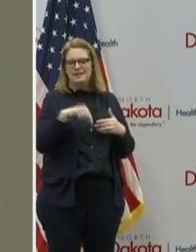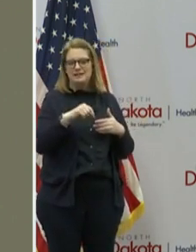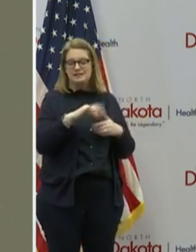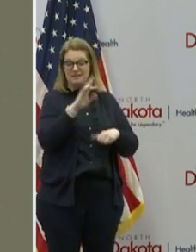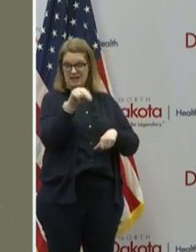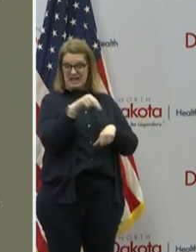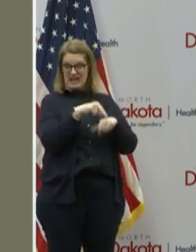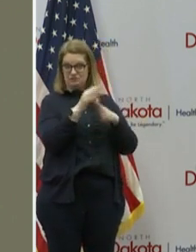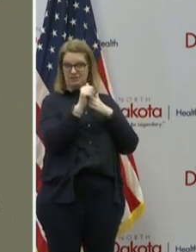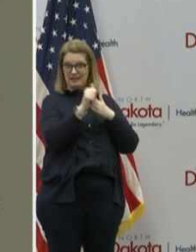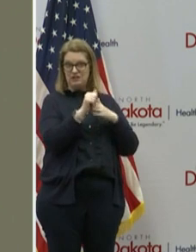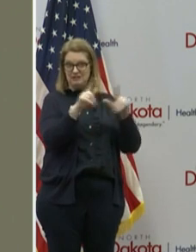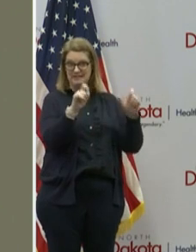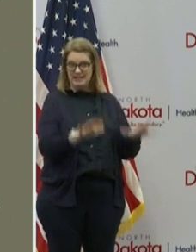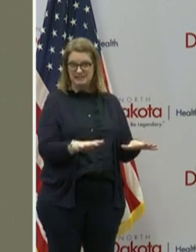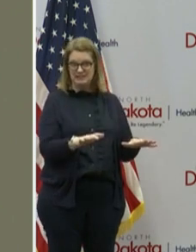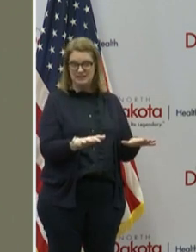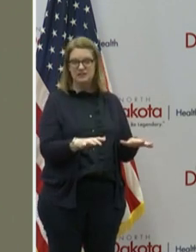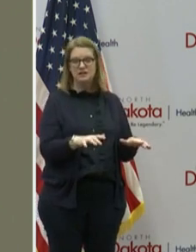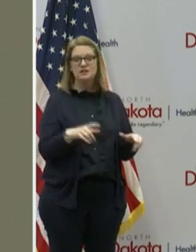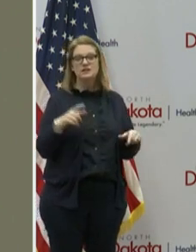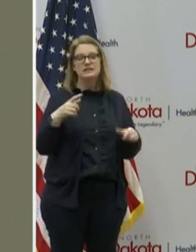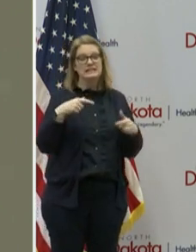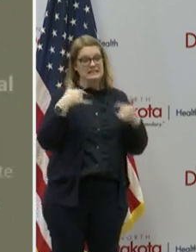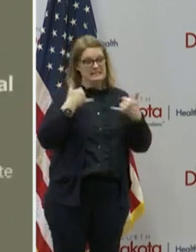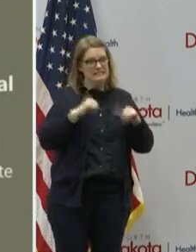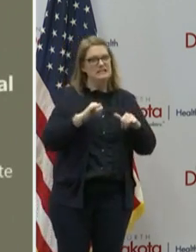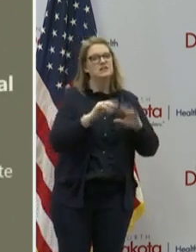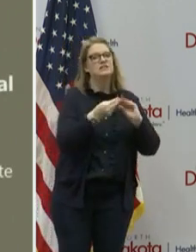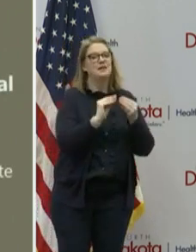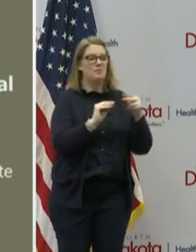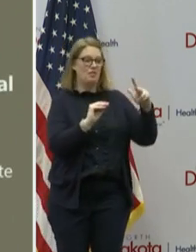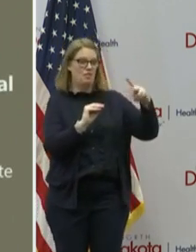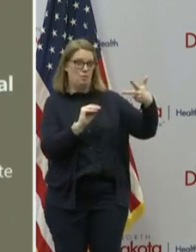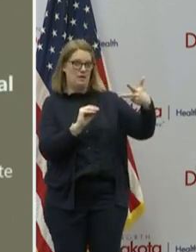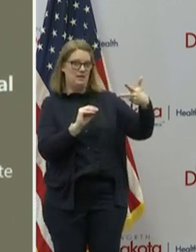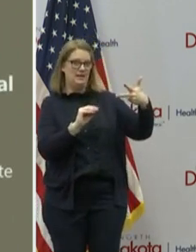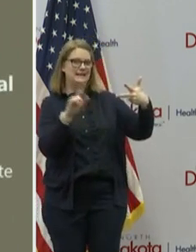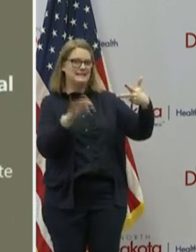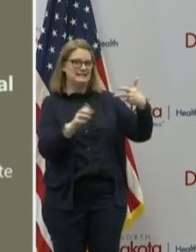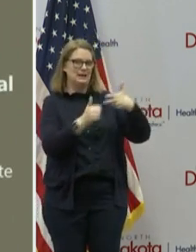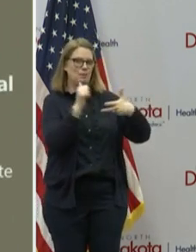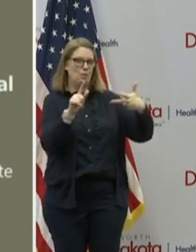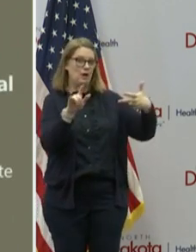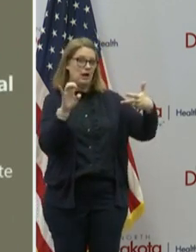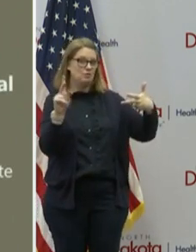WE TALKED A LOT ABOUT TESTING AND HOW NORTH DAKOTA MADE TESTING A PRIORITY AND HOW WE'VE BEEN A NATIONAL LEADER IN